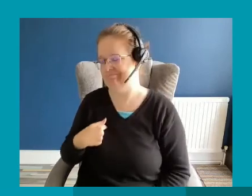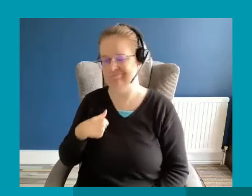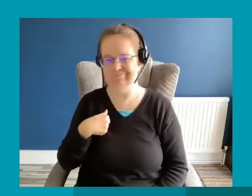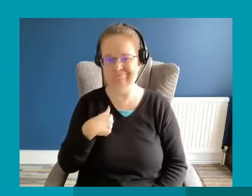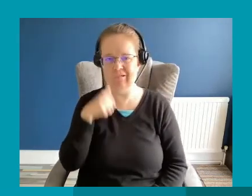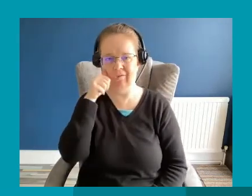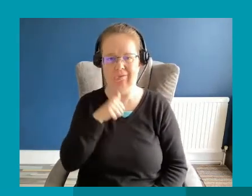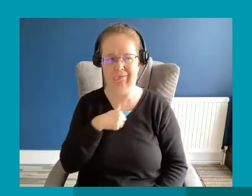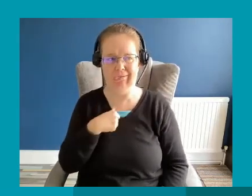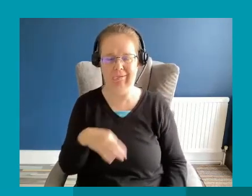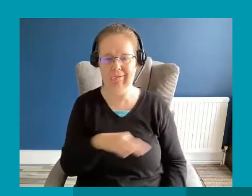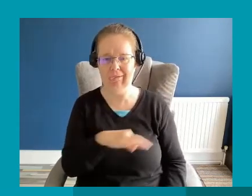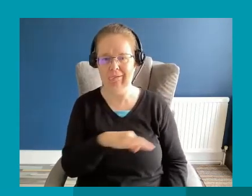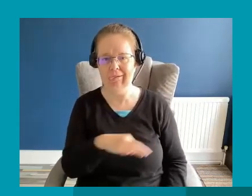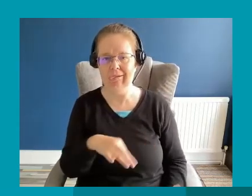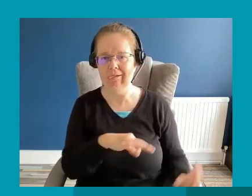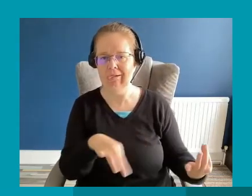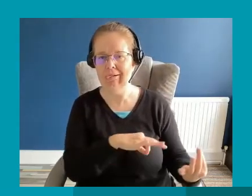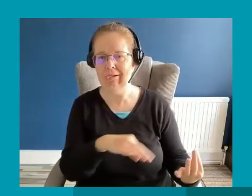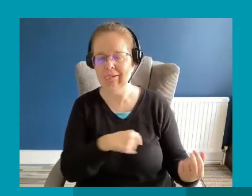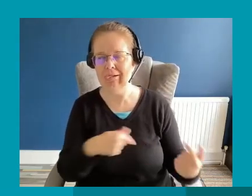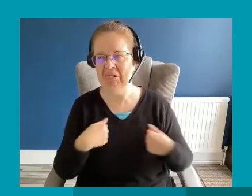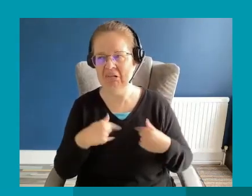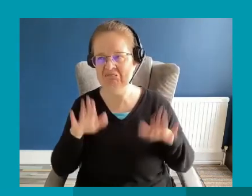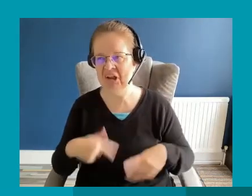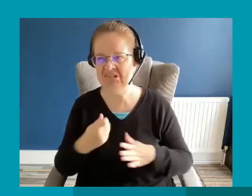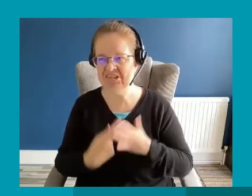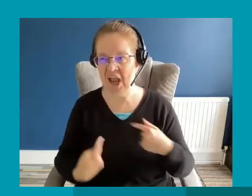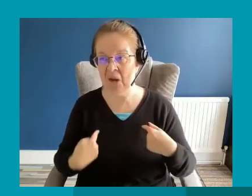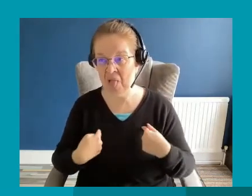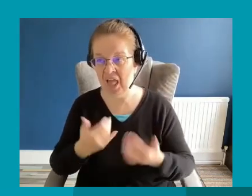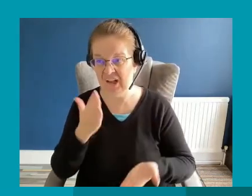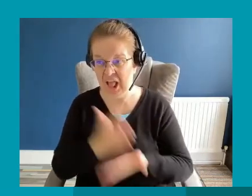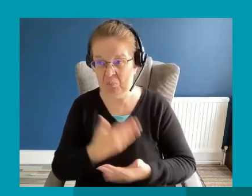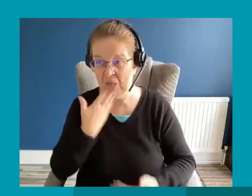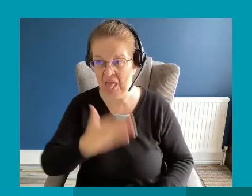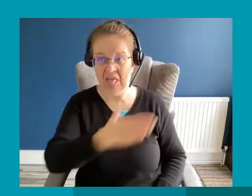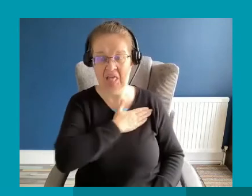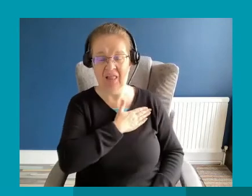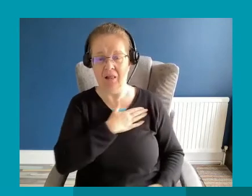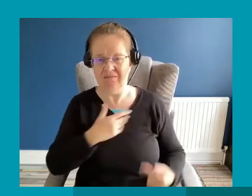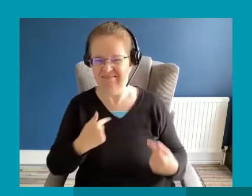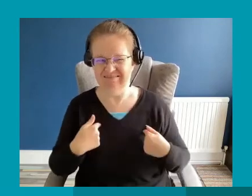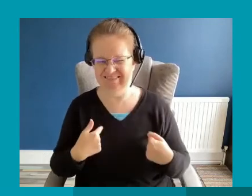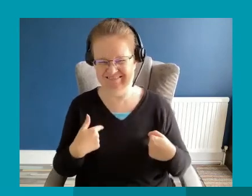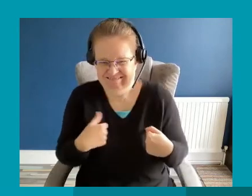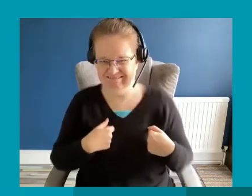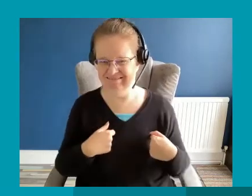why not check out that powerful article which is being produced by our fabulous Amy.